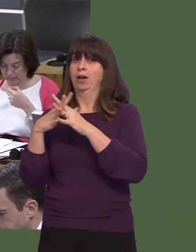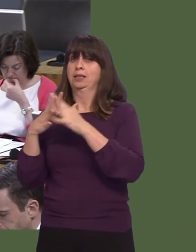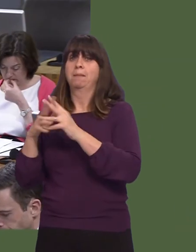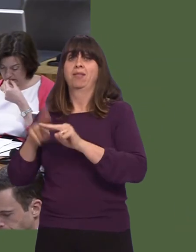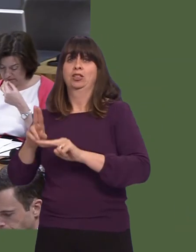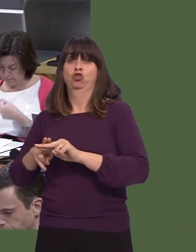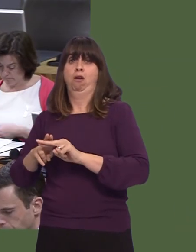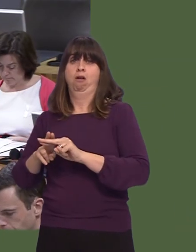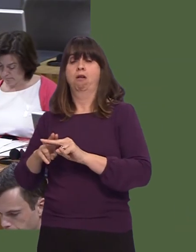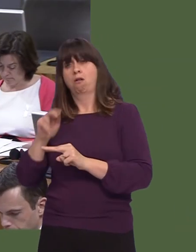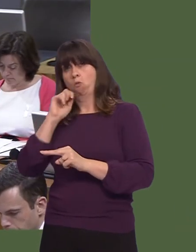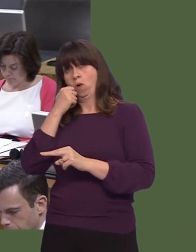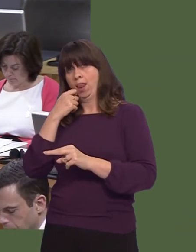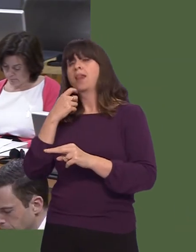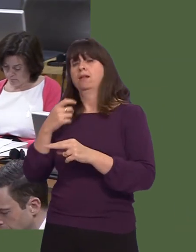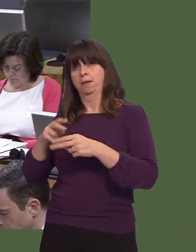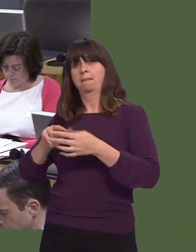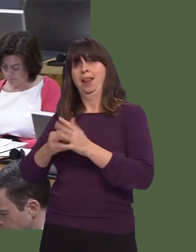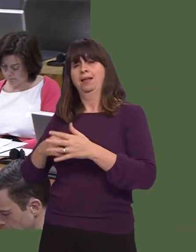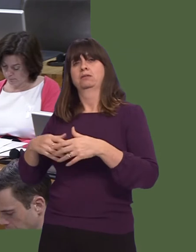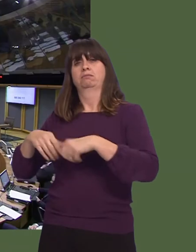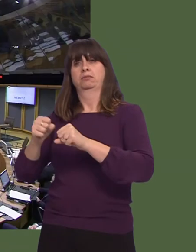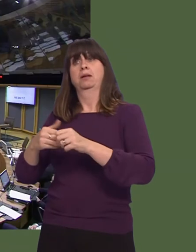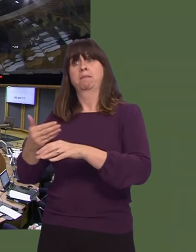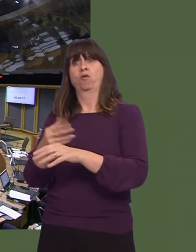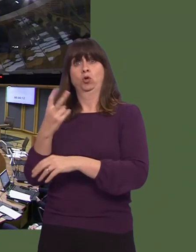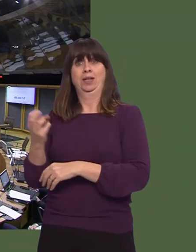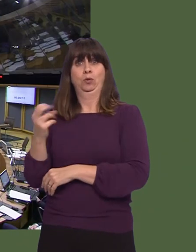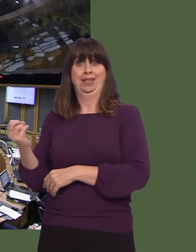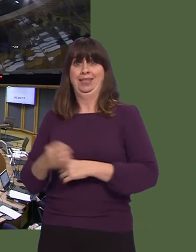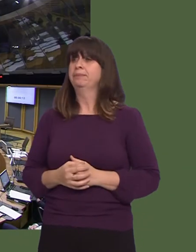erbyn y flwyddyn 2020. Llyr Gruffydd AM: Wel, mae hi yn bum mlynedd